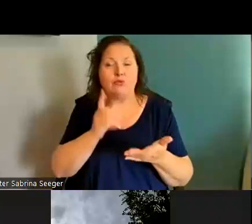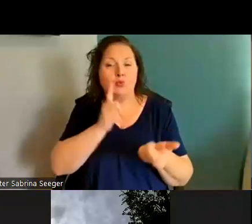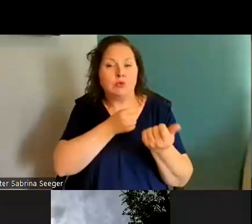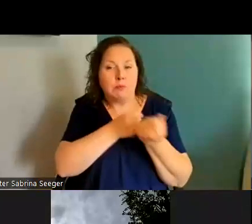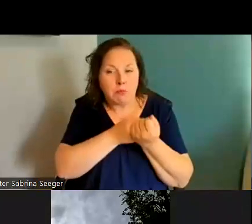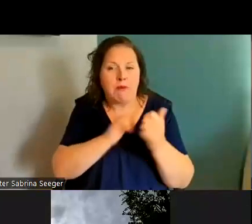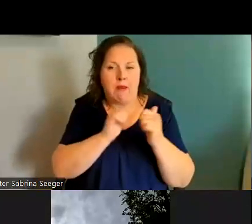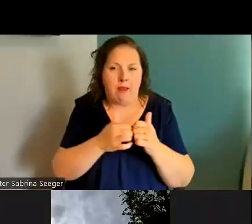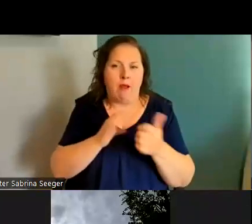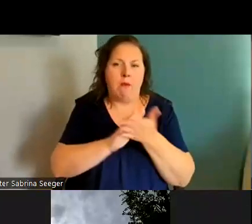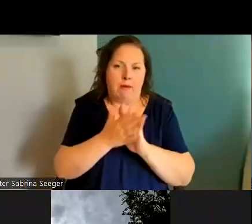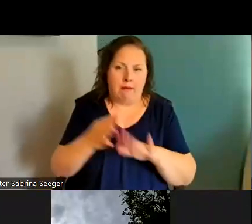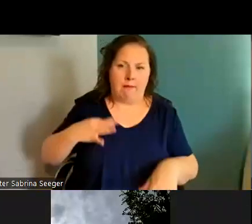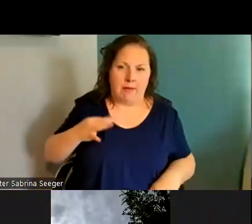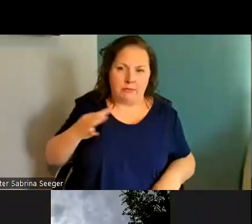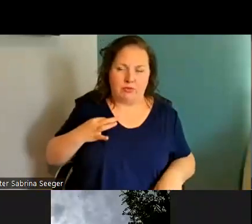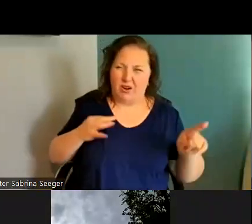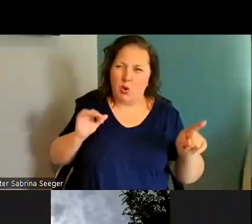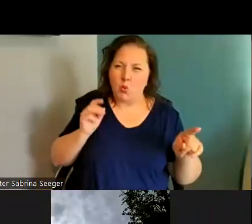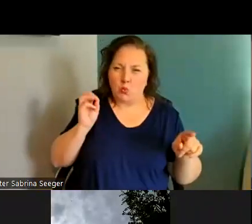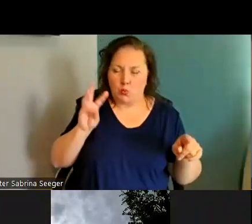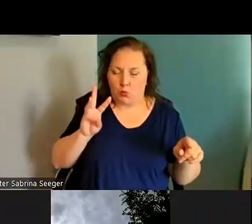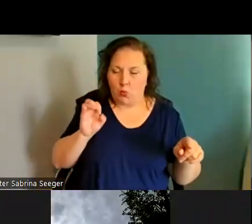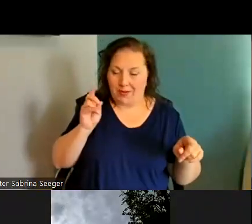There is the one Wesley that we talked about and one that we'll share next week,